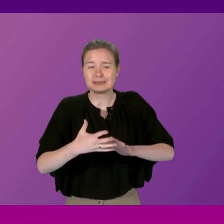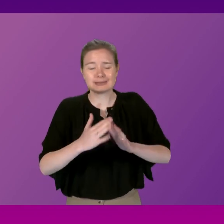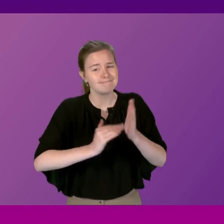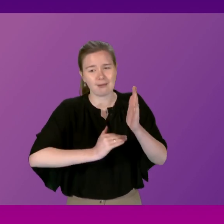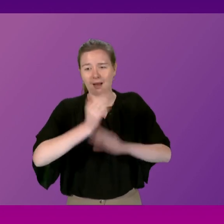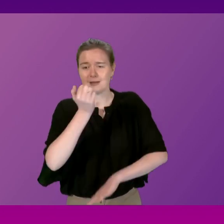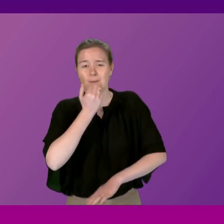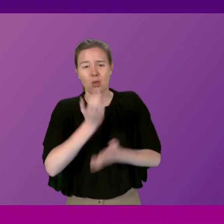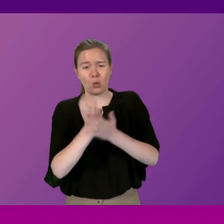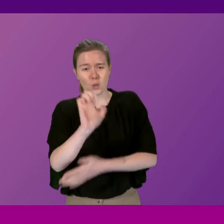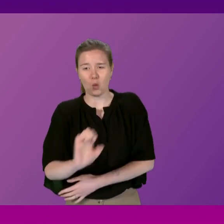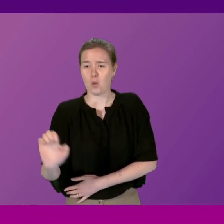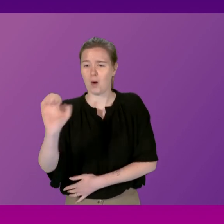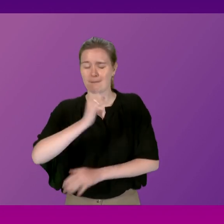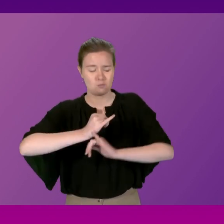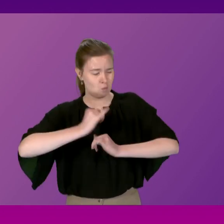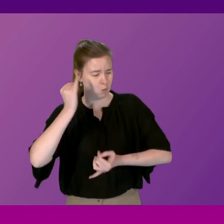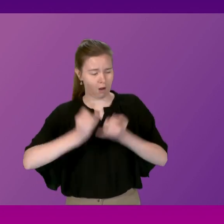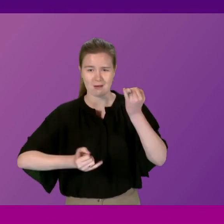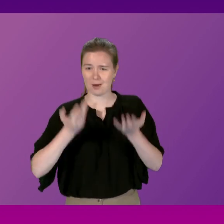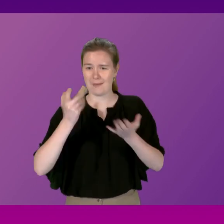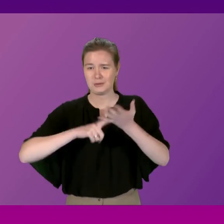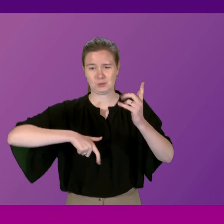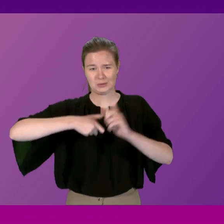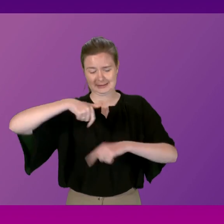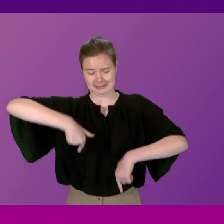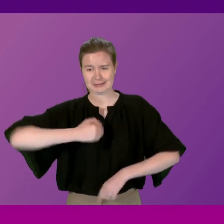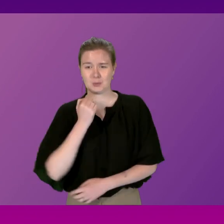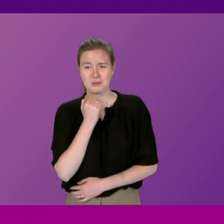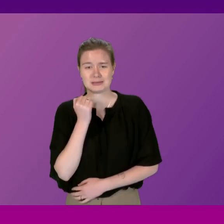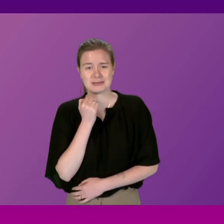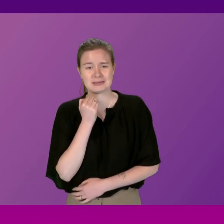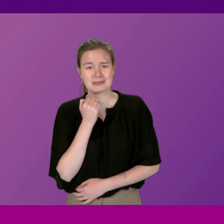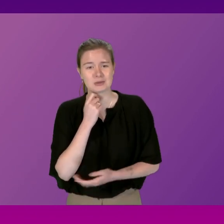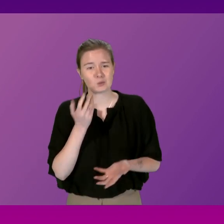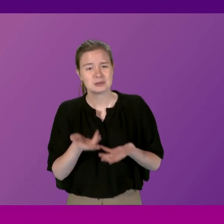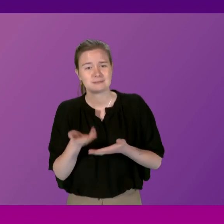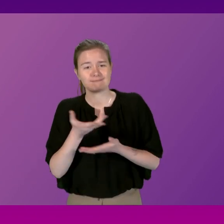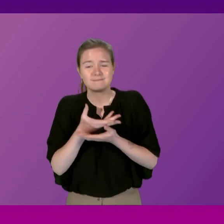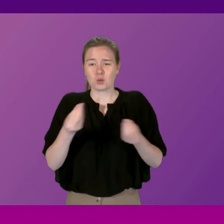times worse than anywhere else in the UK—and we now lose more than 1,000 people each year